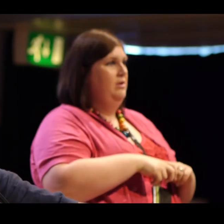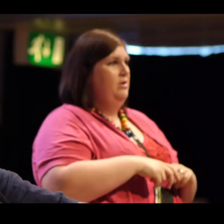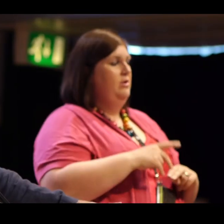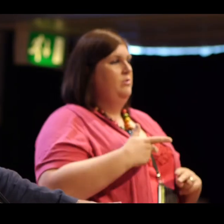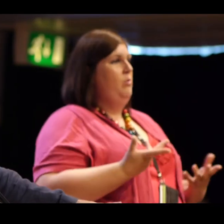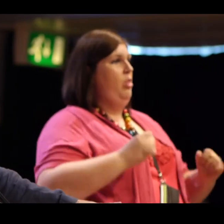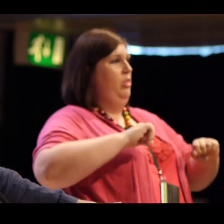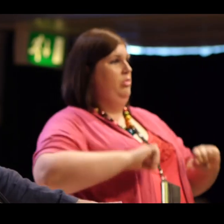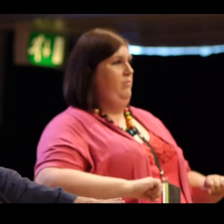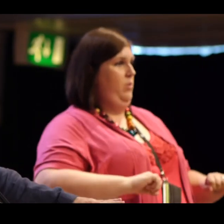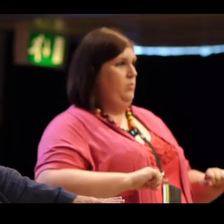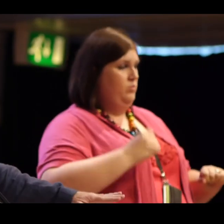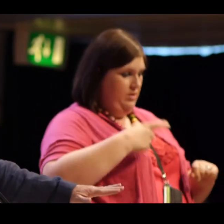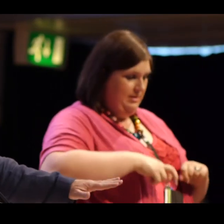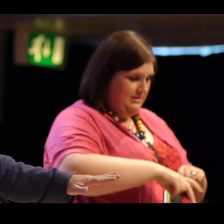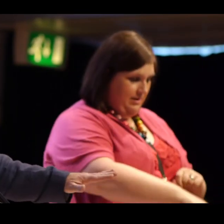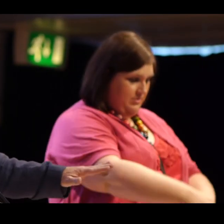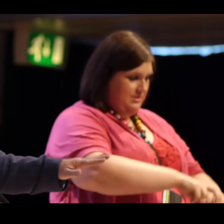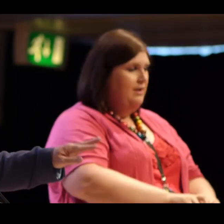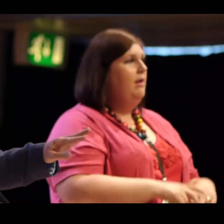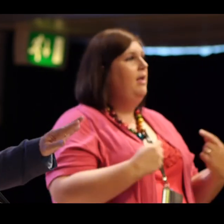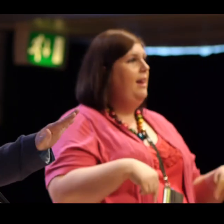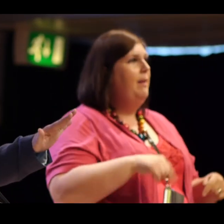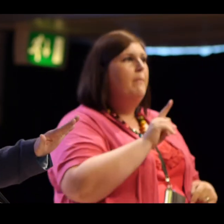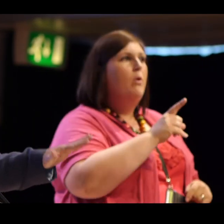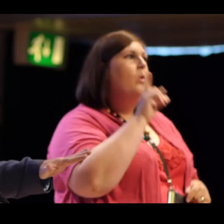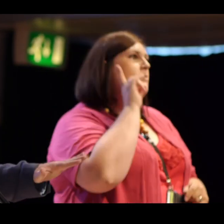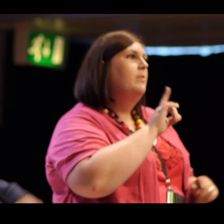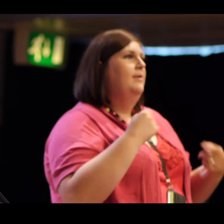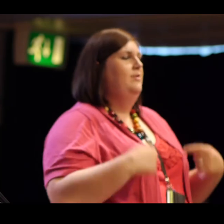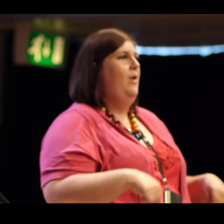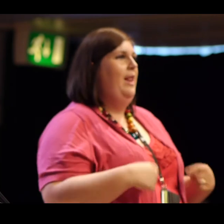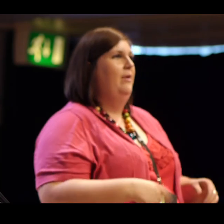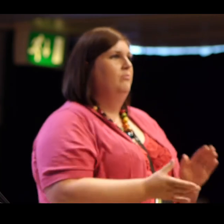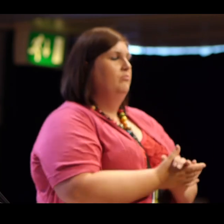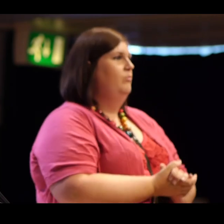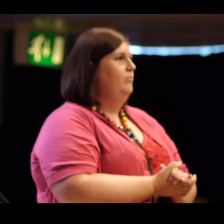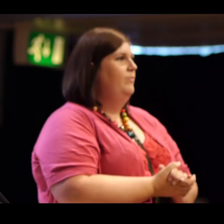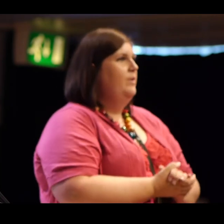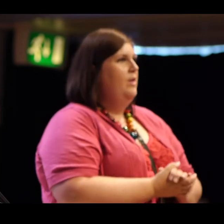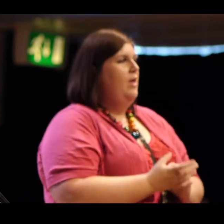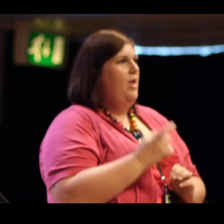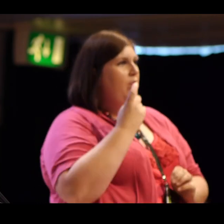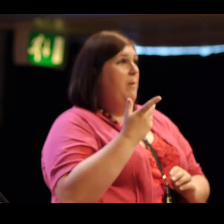No, women aren't allowed it. And so I thought, "Well, I may not agree with its principle"